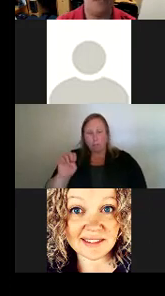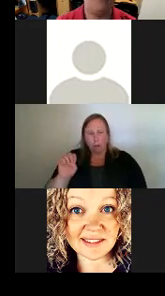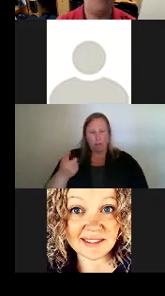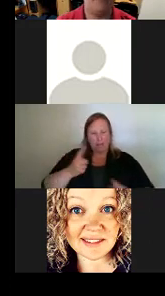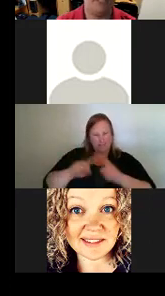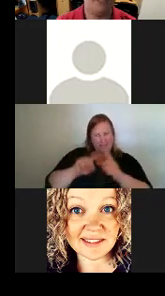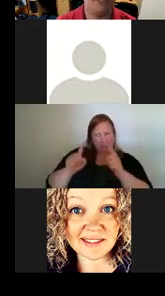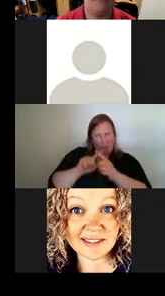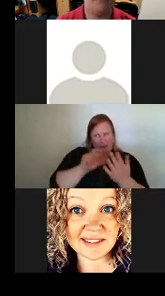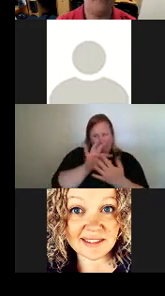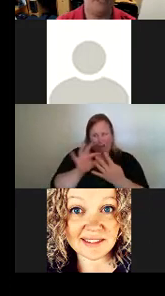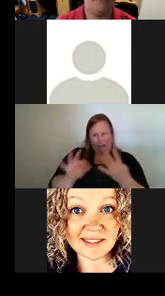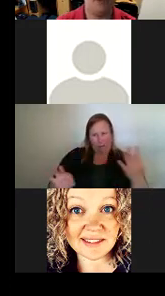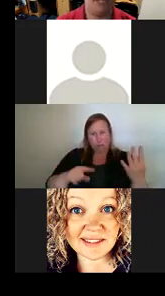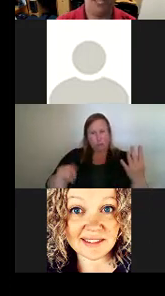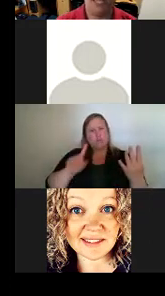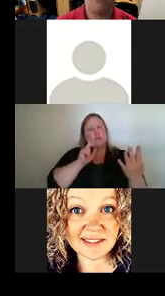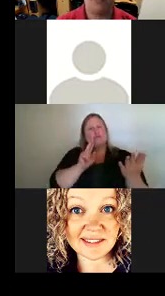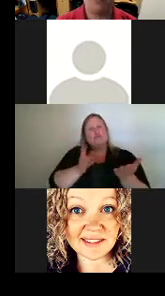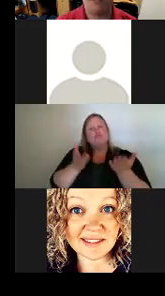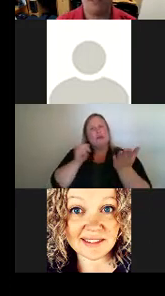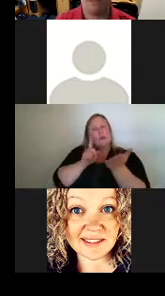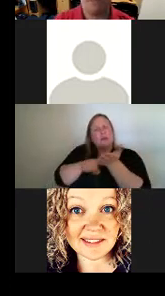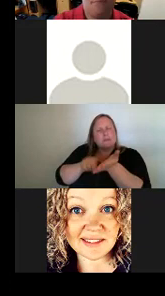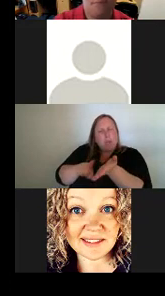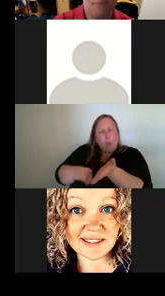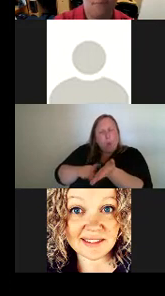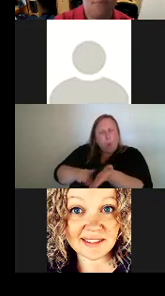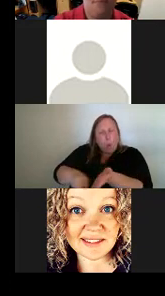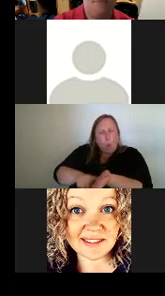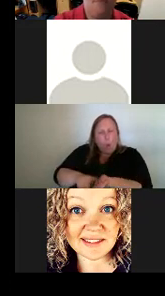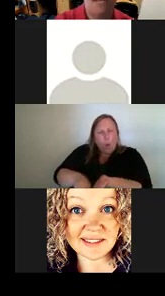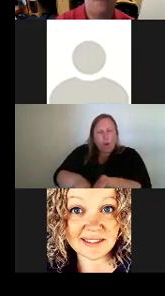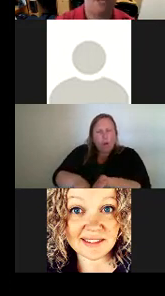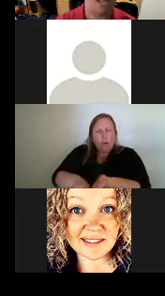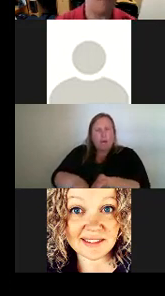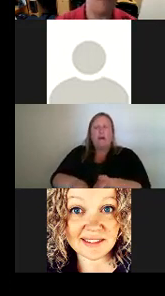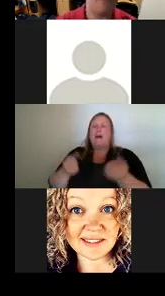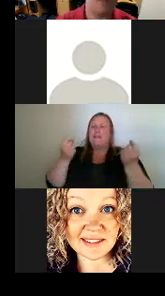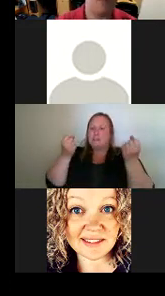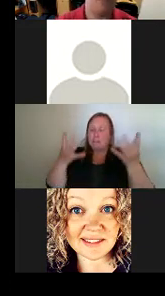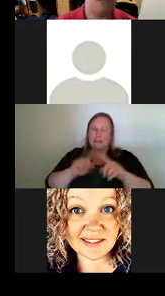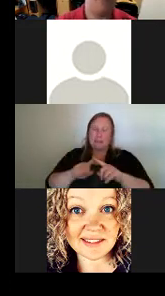I RECOMMEND EXPLORING. OF COURSE, THERE ARE MANY DIFFERENT APPS AVAILABLE AS